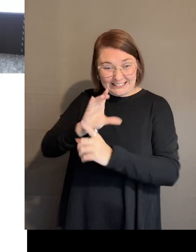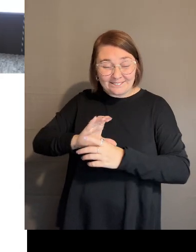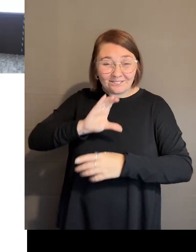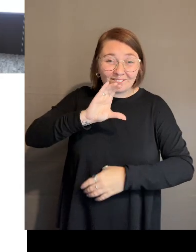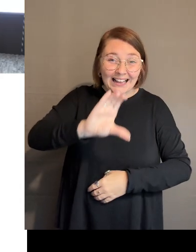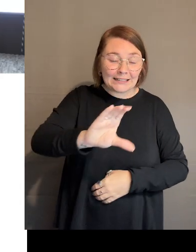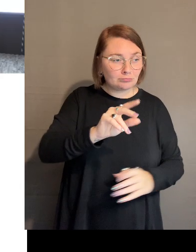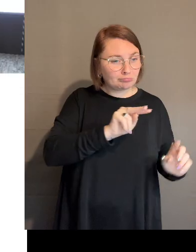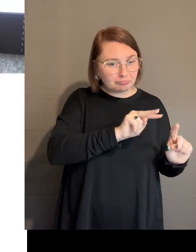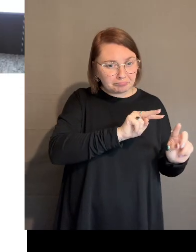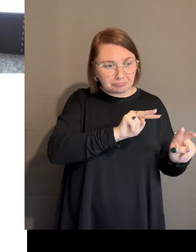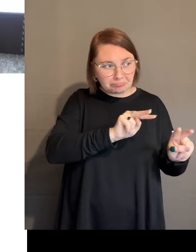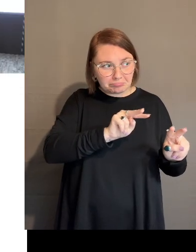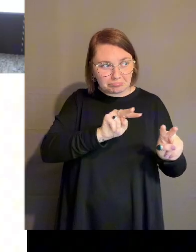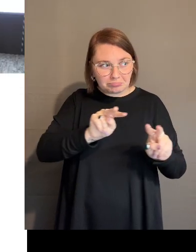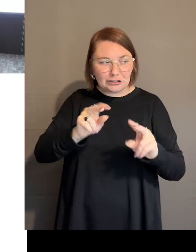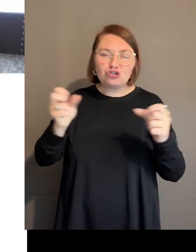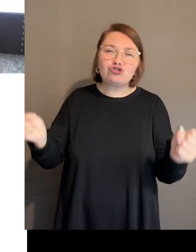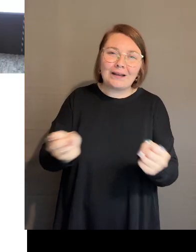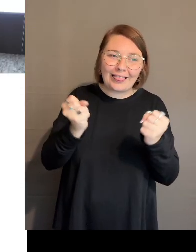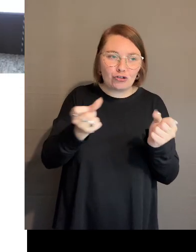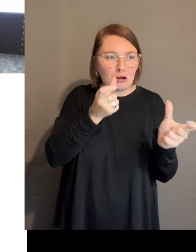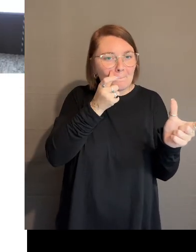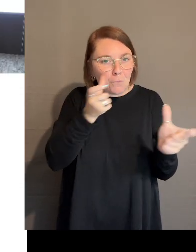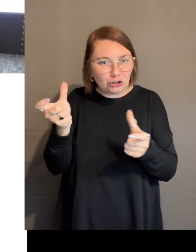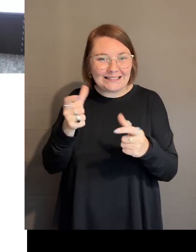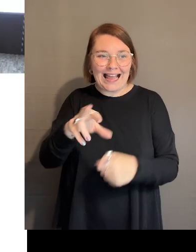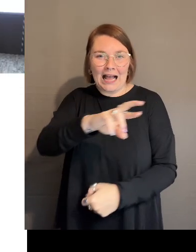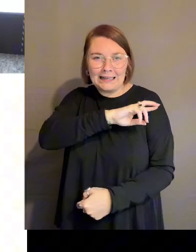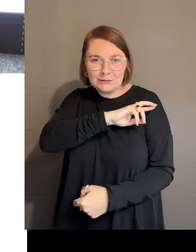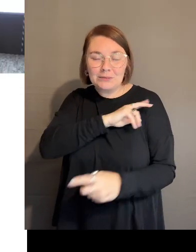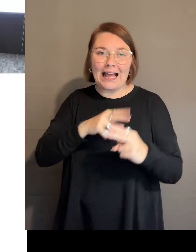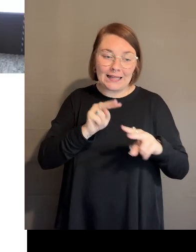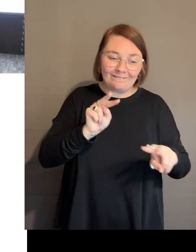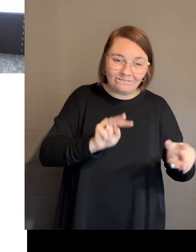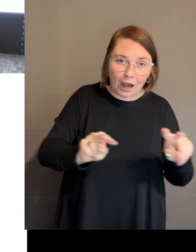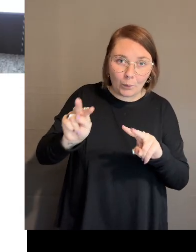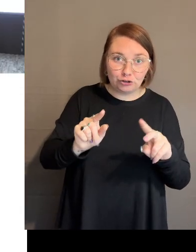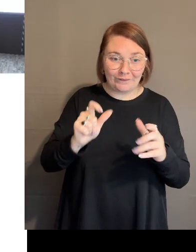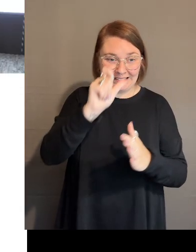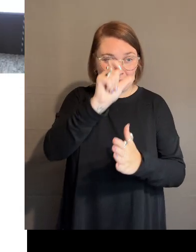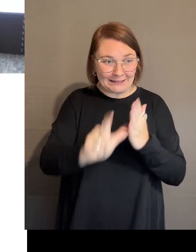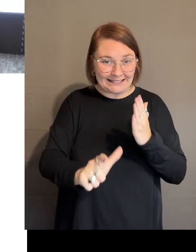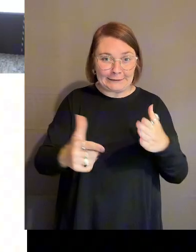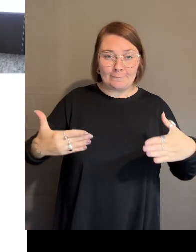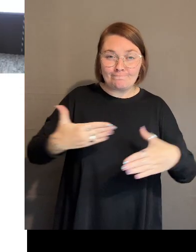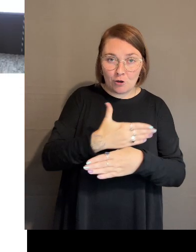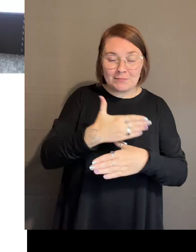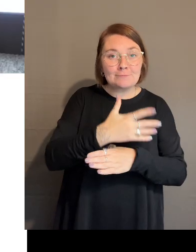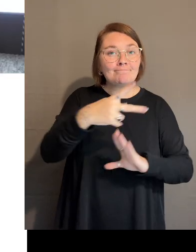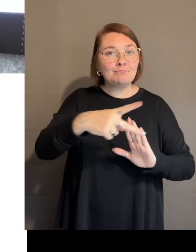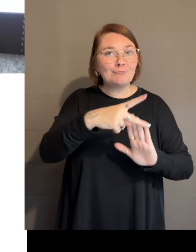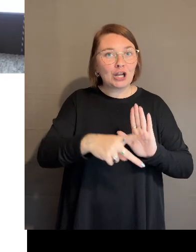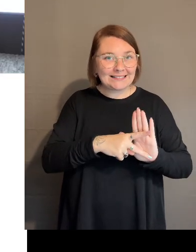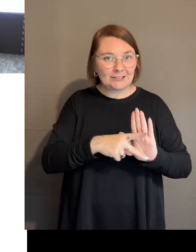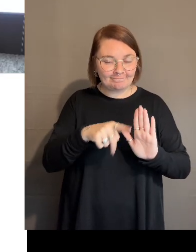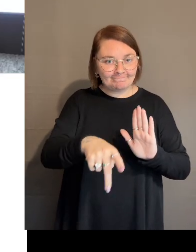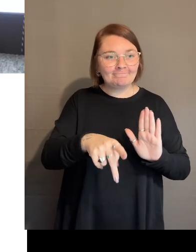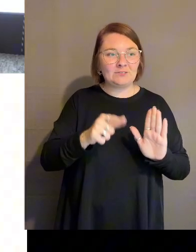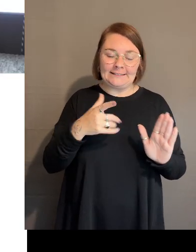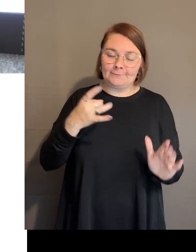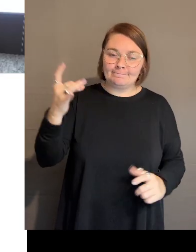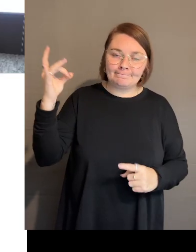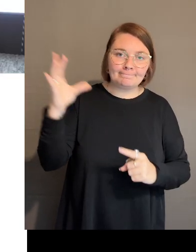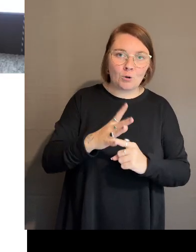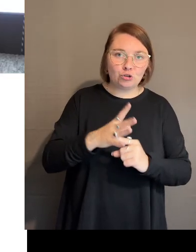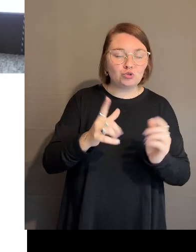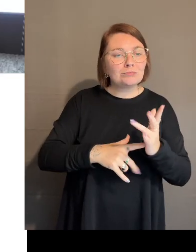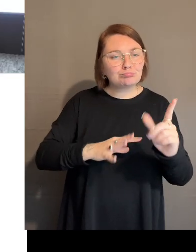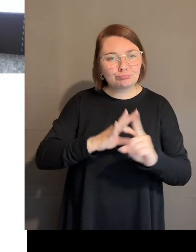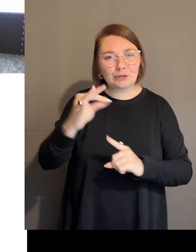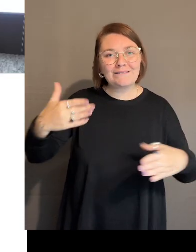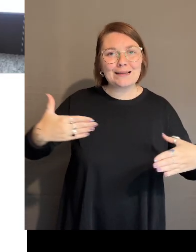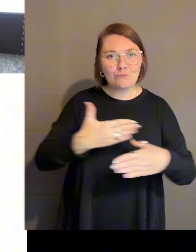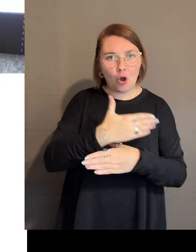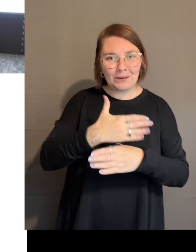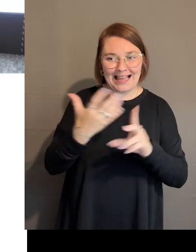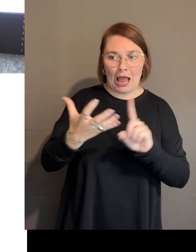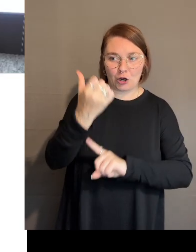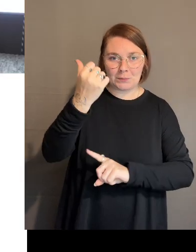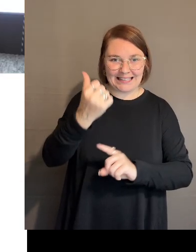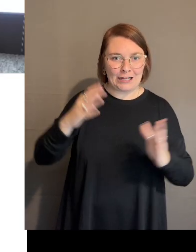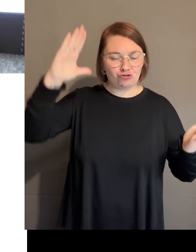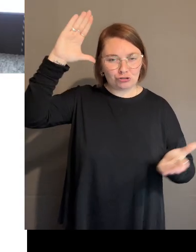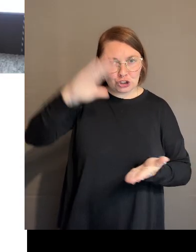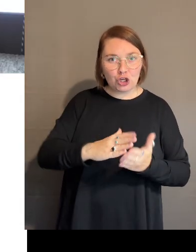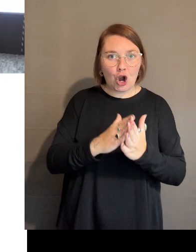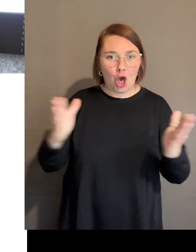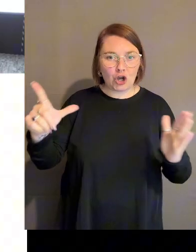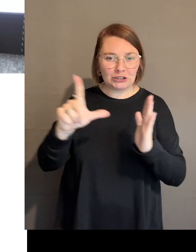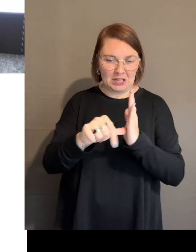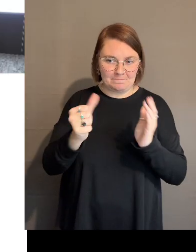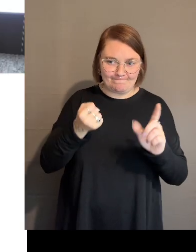So strengthening monitoring, accountability, and evaluation of disability employment policies will be essential to improve employment outcomes and reduce long-term inequalities.